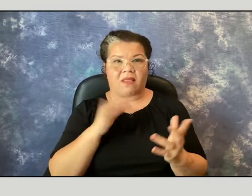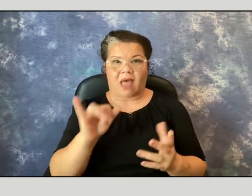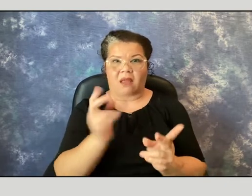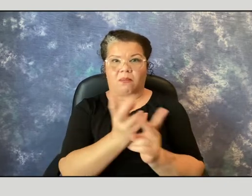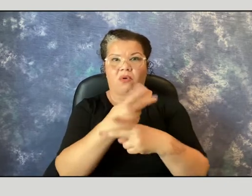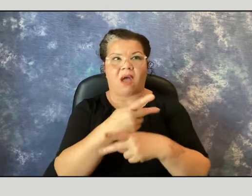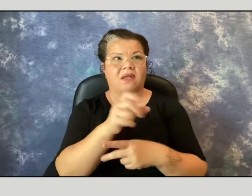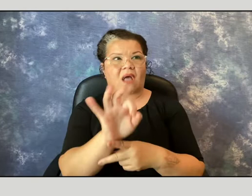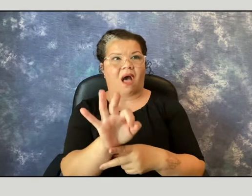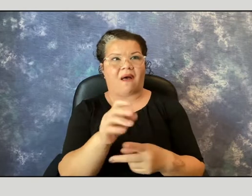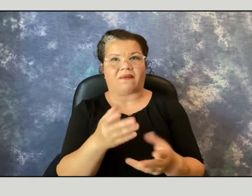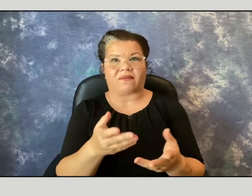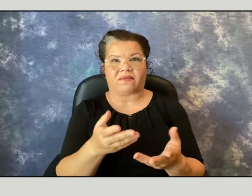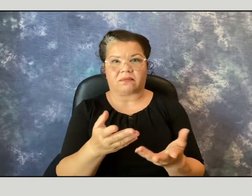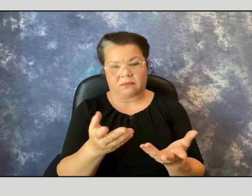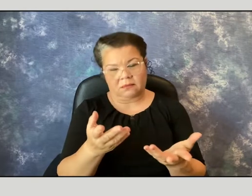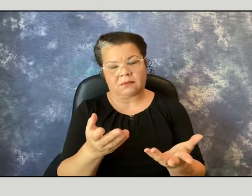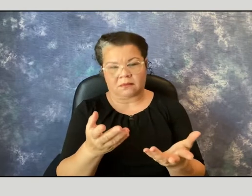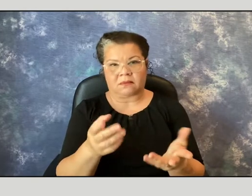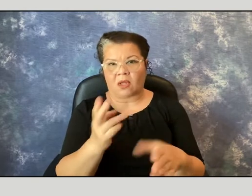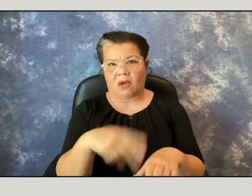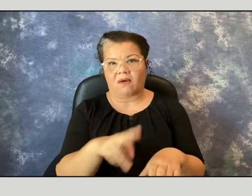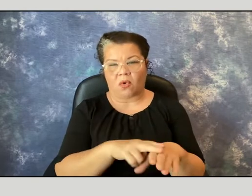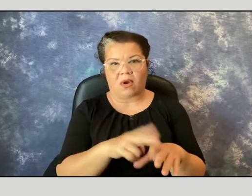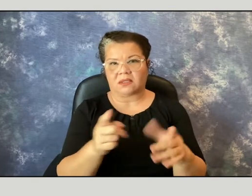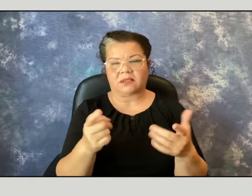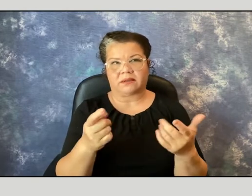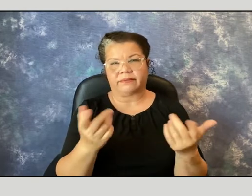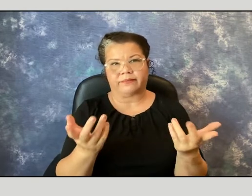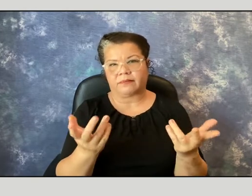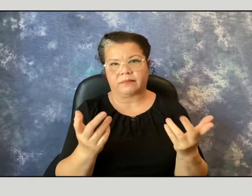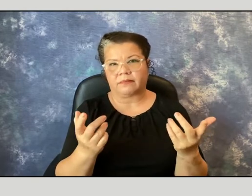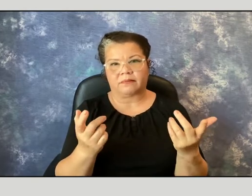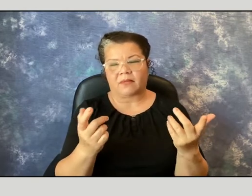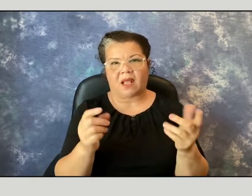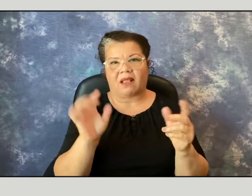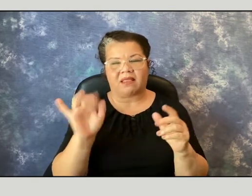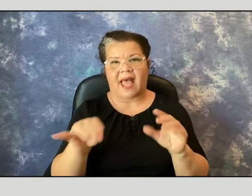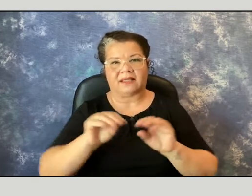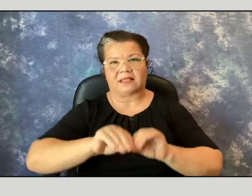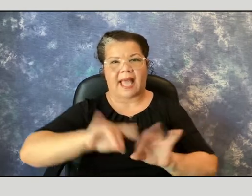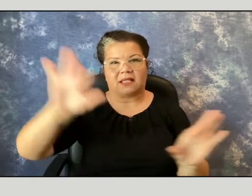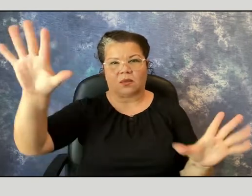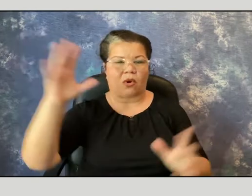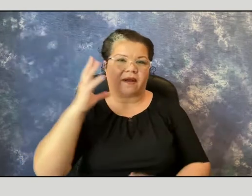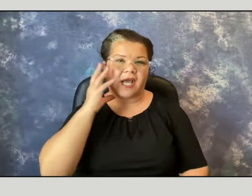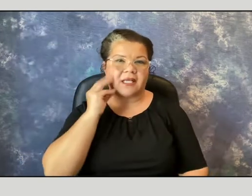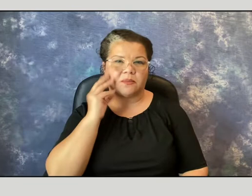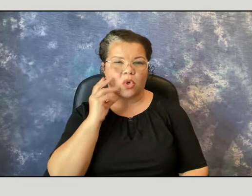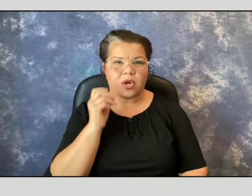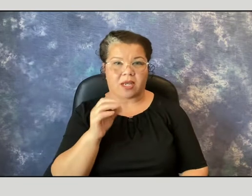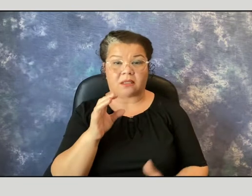of course, the great diasporic experience which was the Middle Passage?